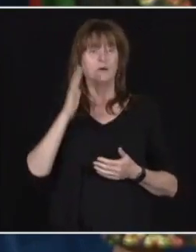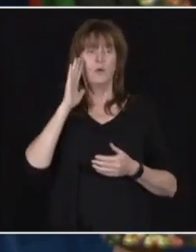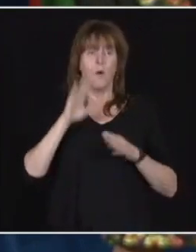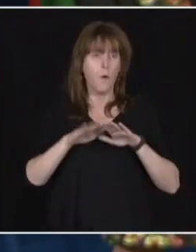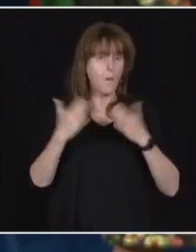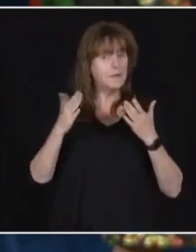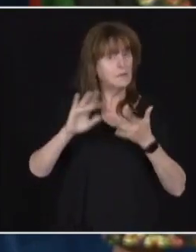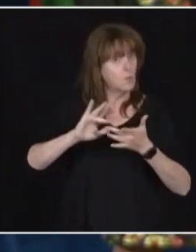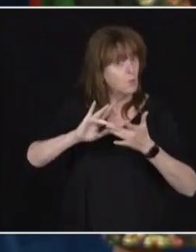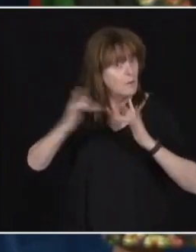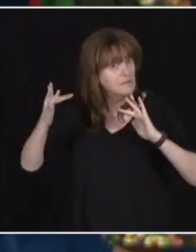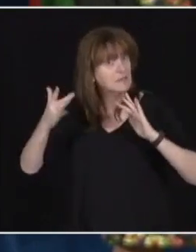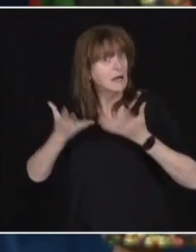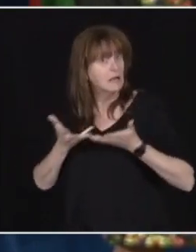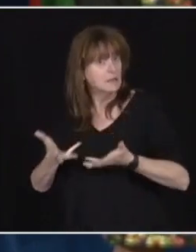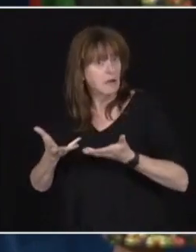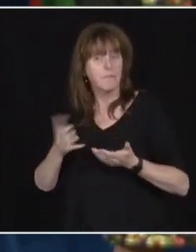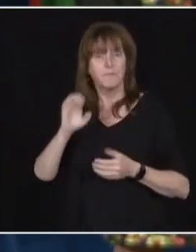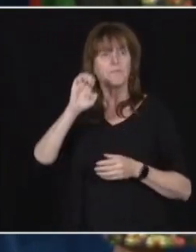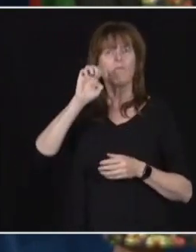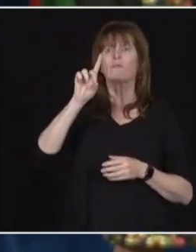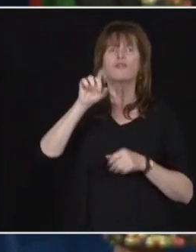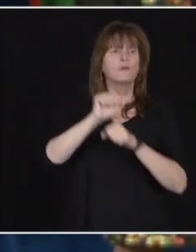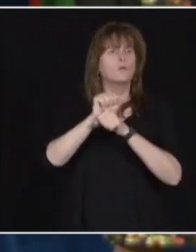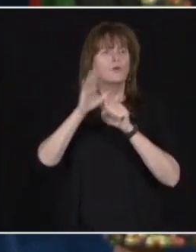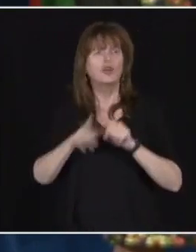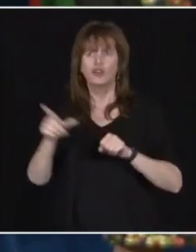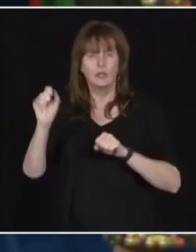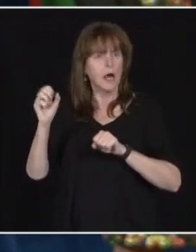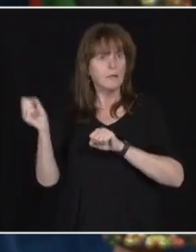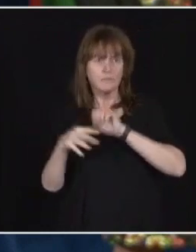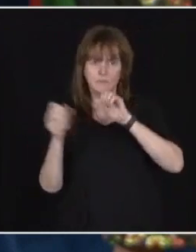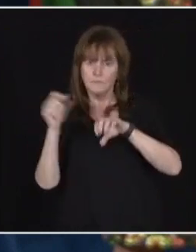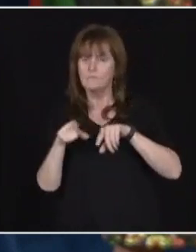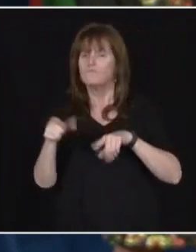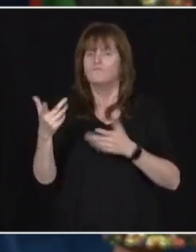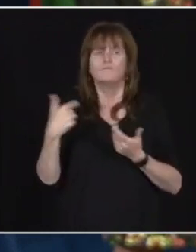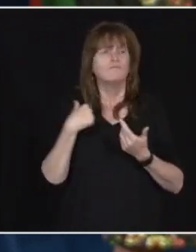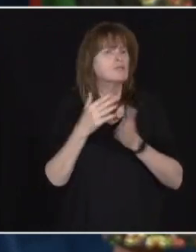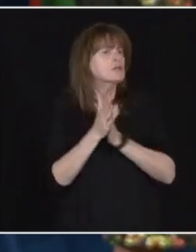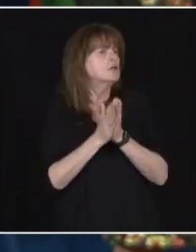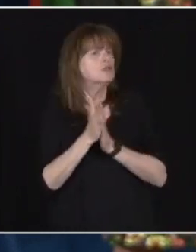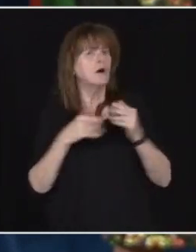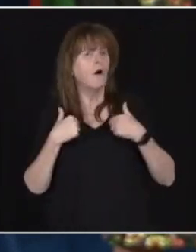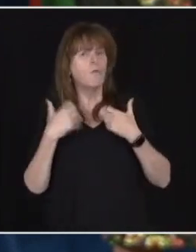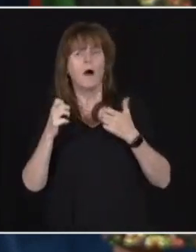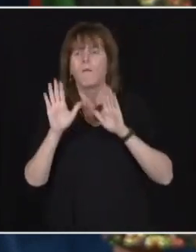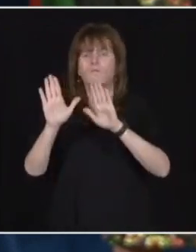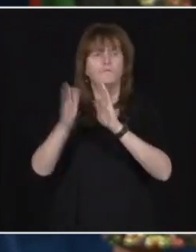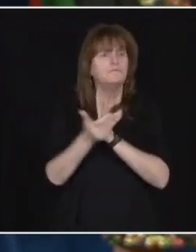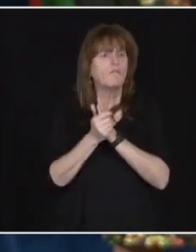This week, the government will be launching a portal for education workers to submit their interest in with their local board.